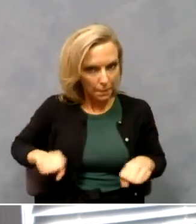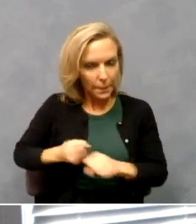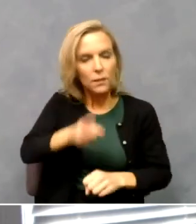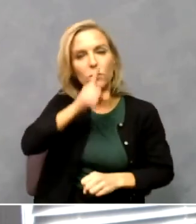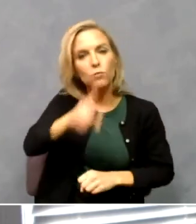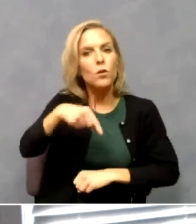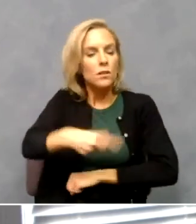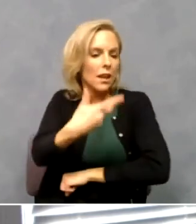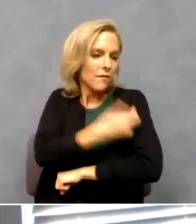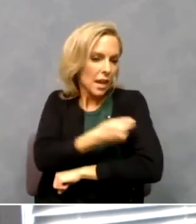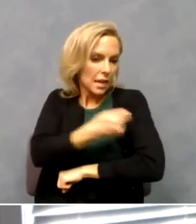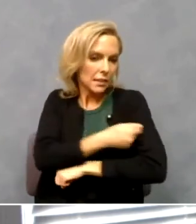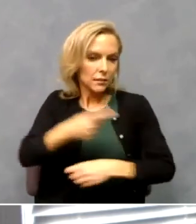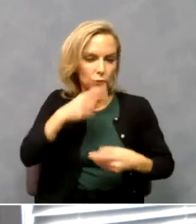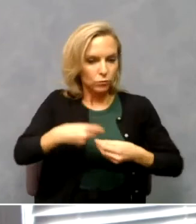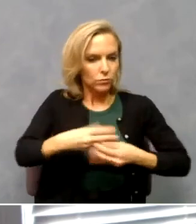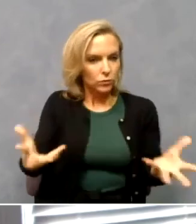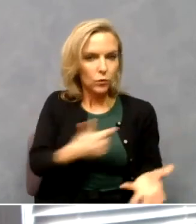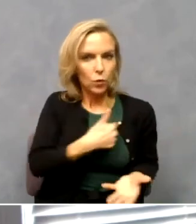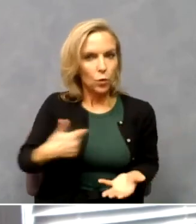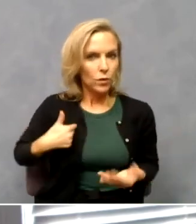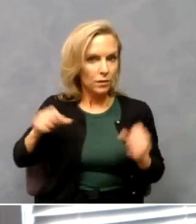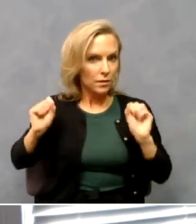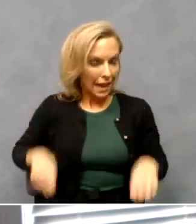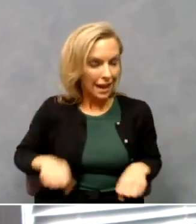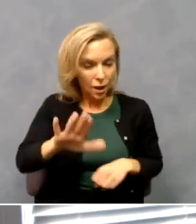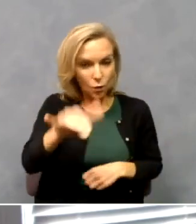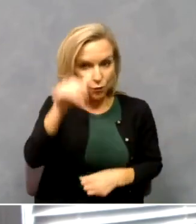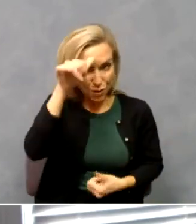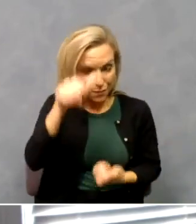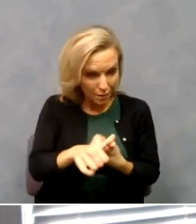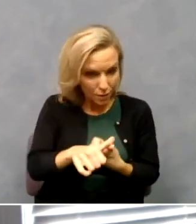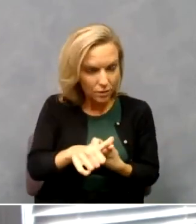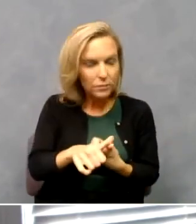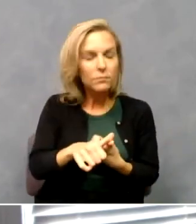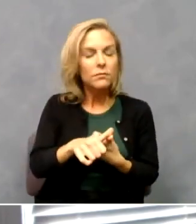as quickly as we are able and remember, while it makes for a wonderful story